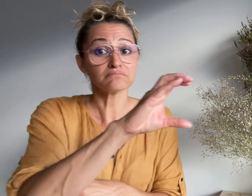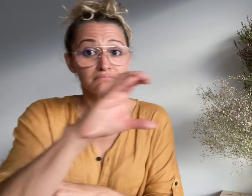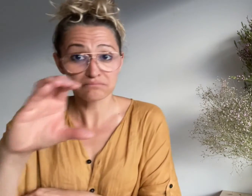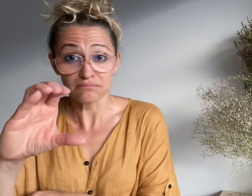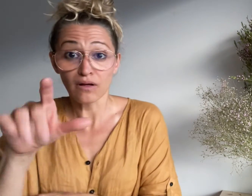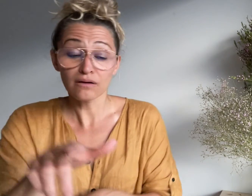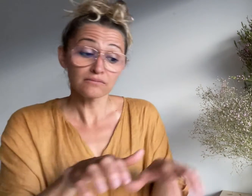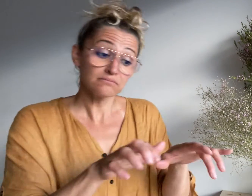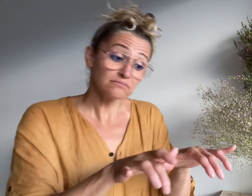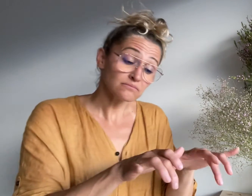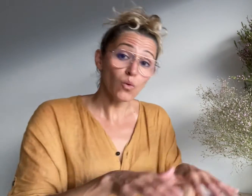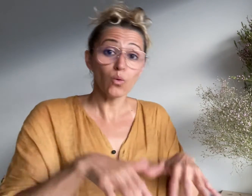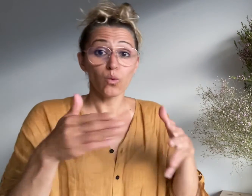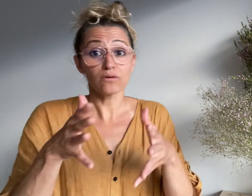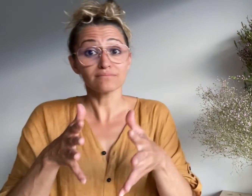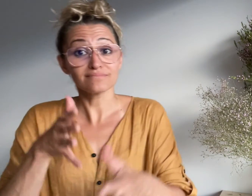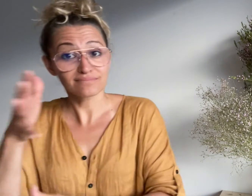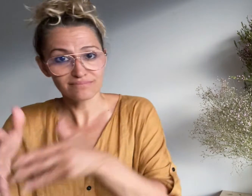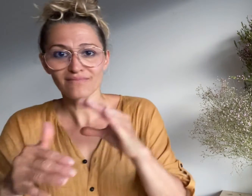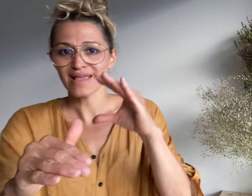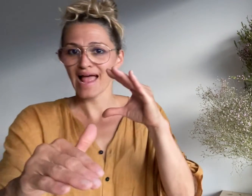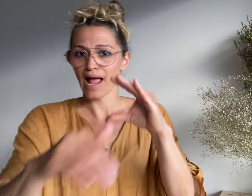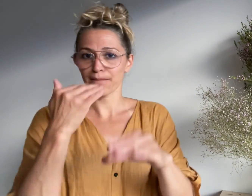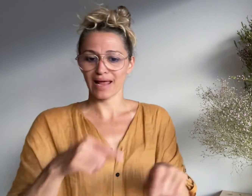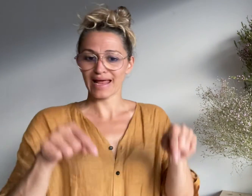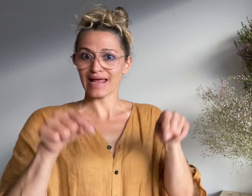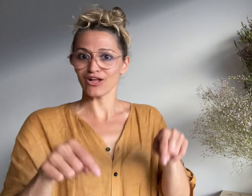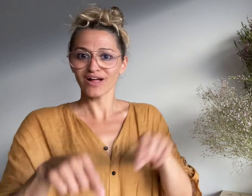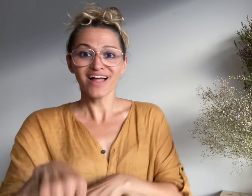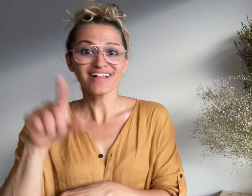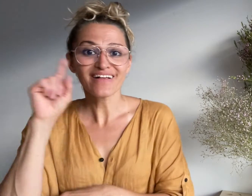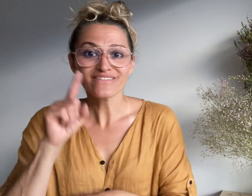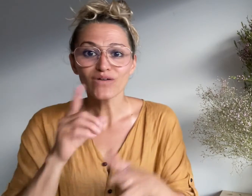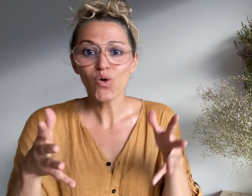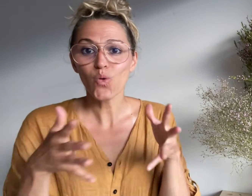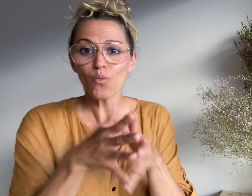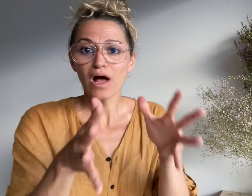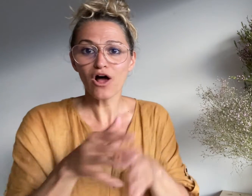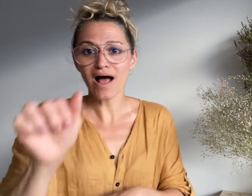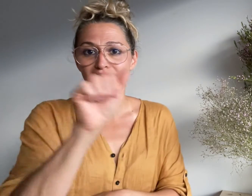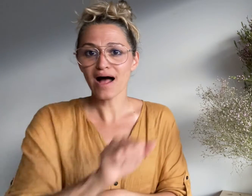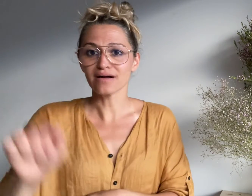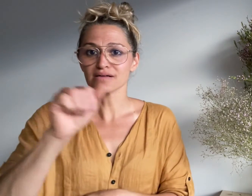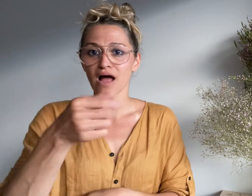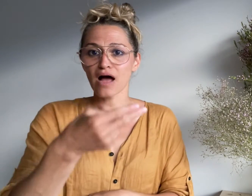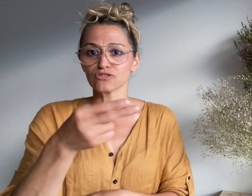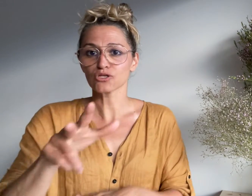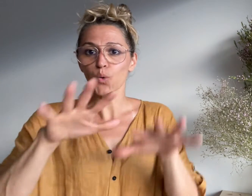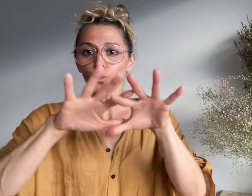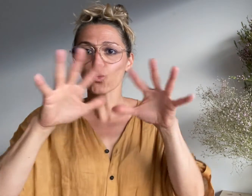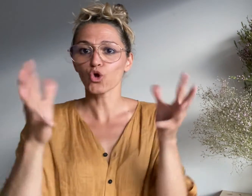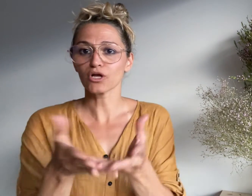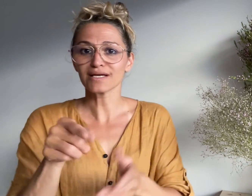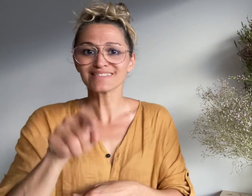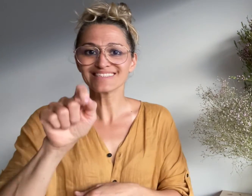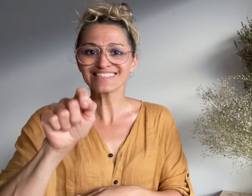in landscape format to deafwire@h3world.tv.